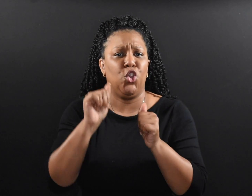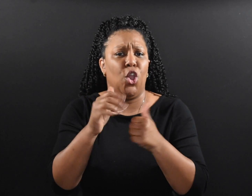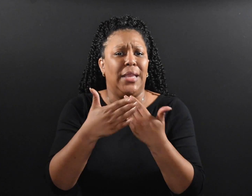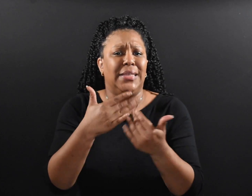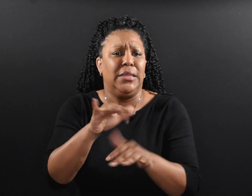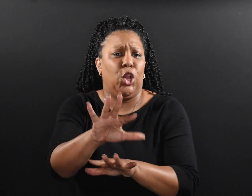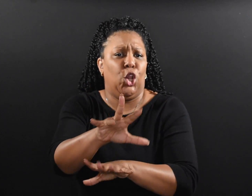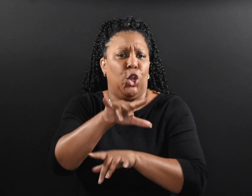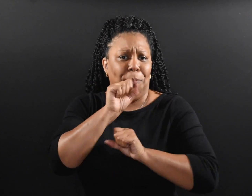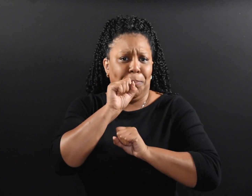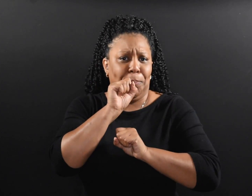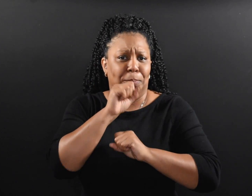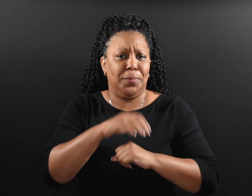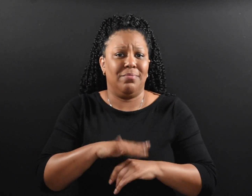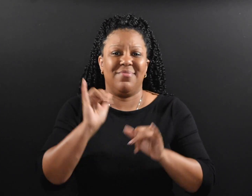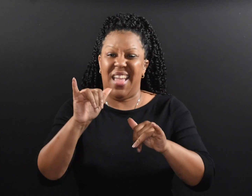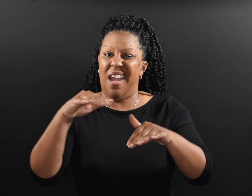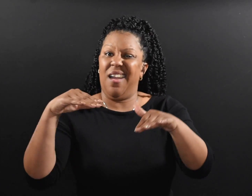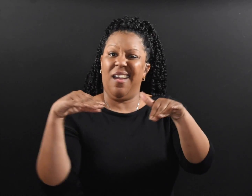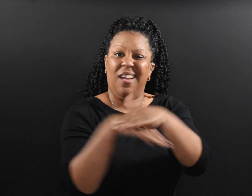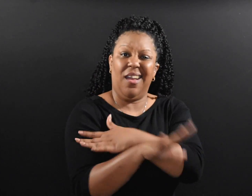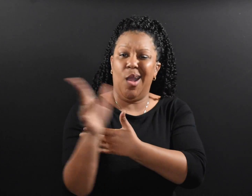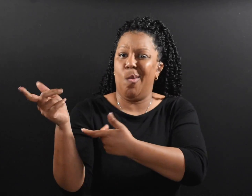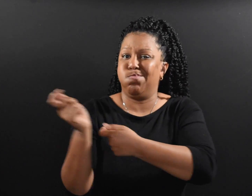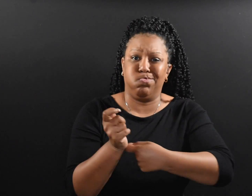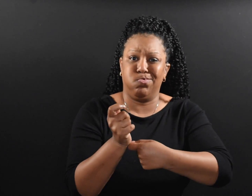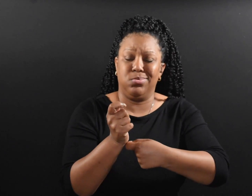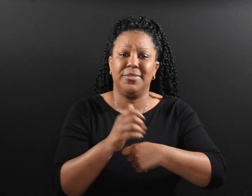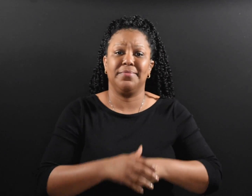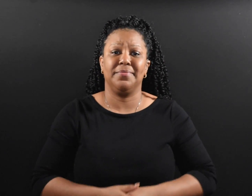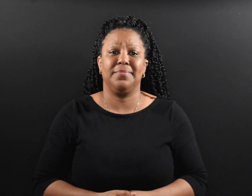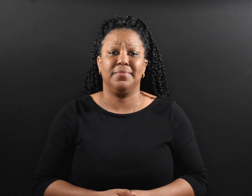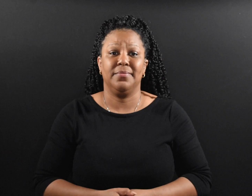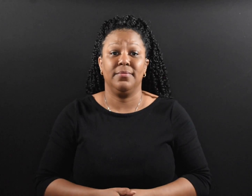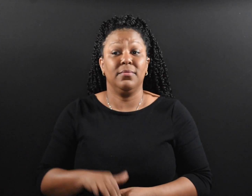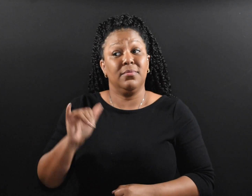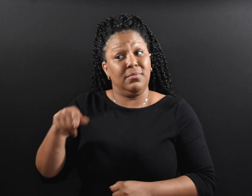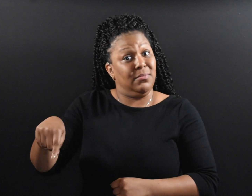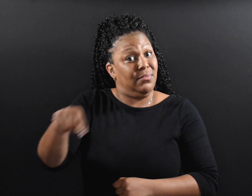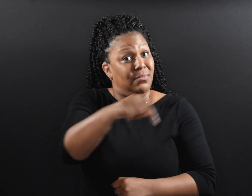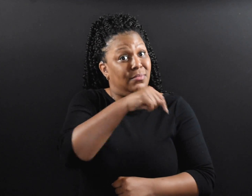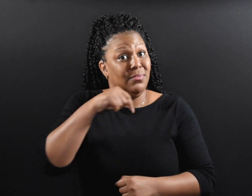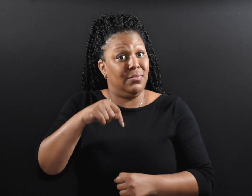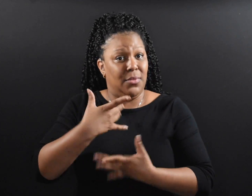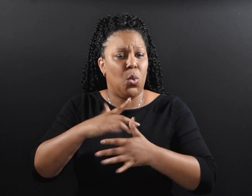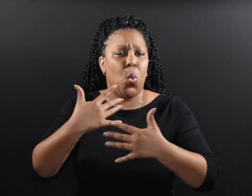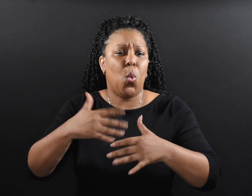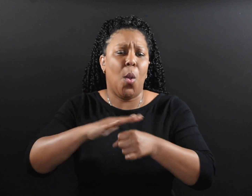act to drive radon into the home. Some homes pull more radon into the home than others due to